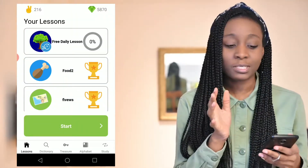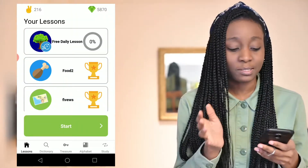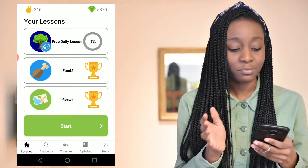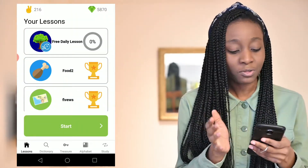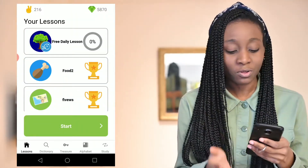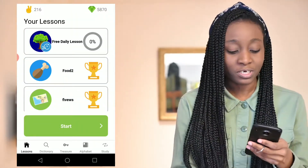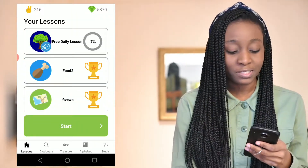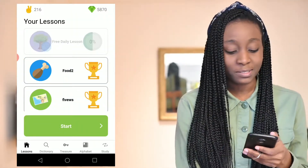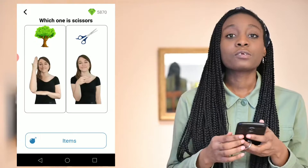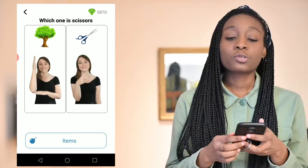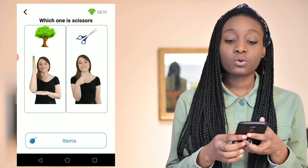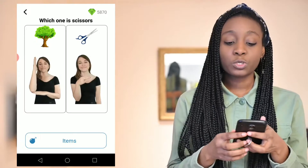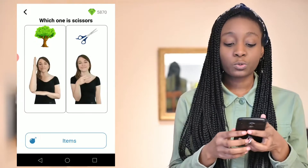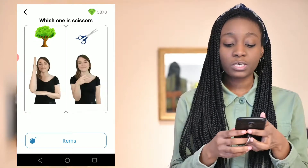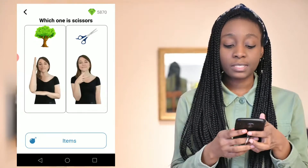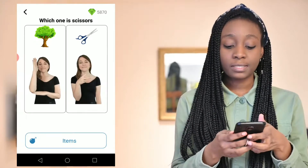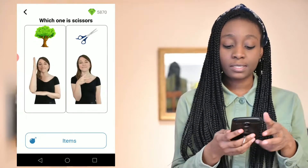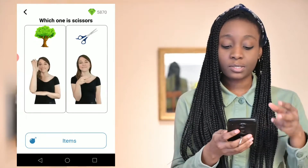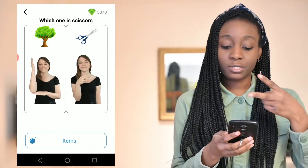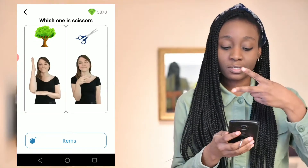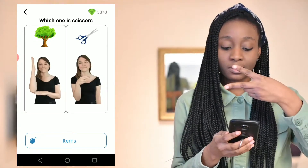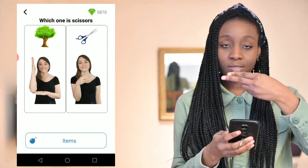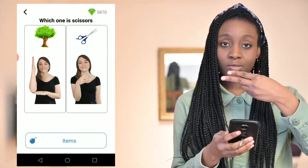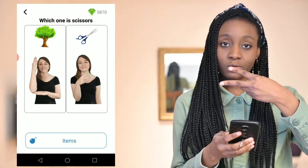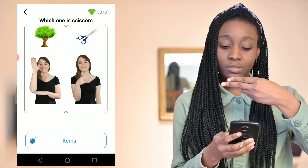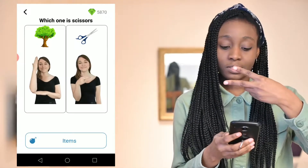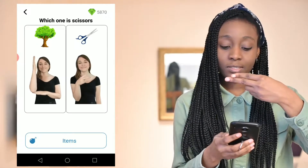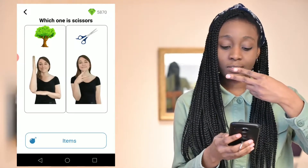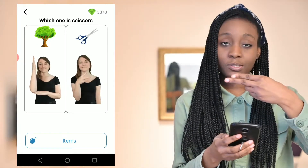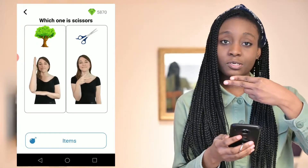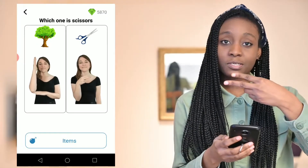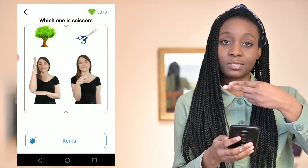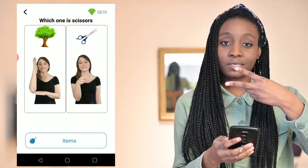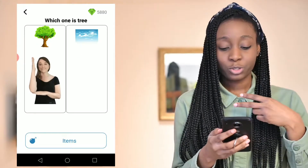symbol on it, So which one is scissors? So scissors [signs].